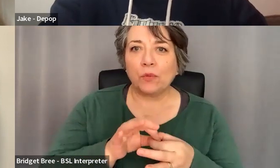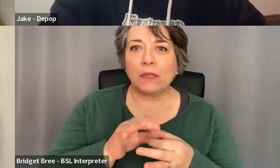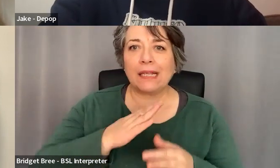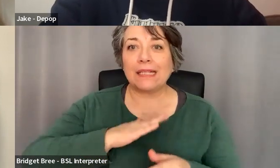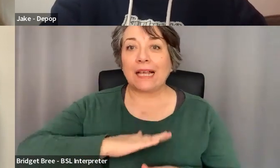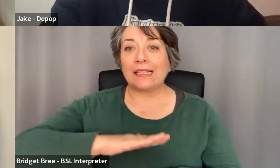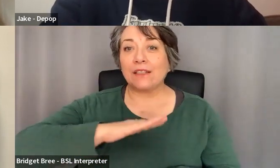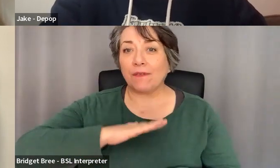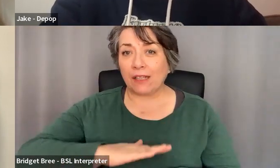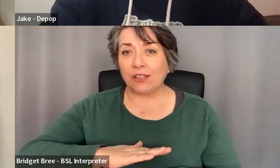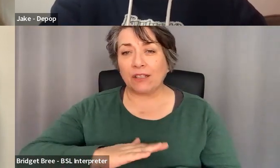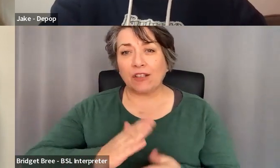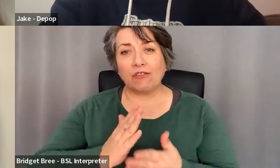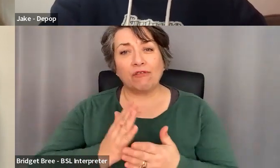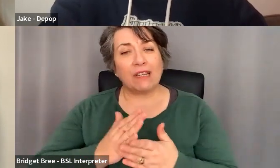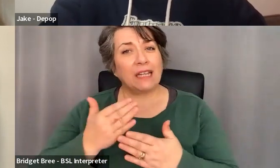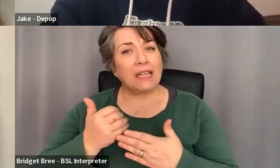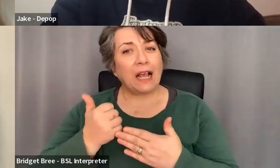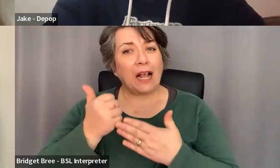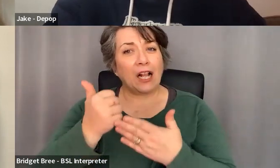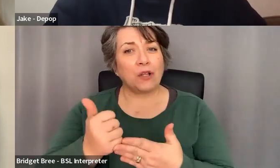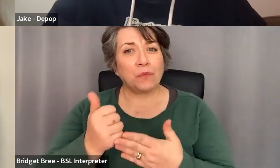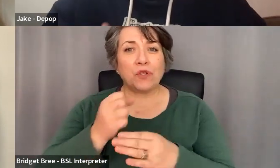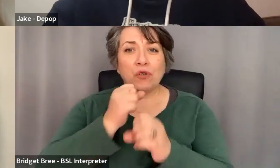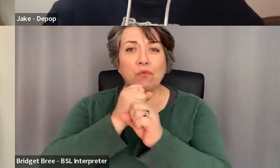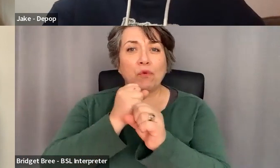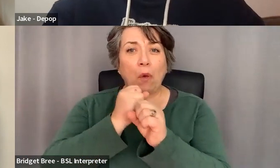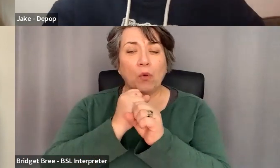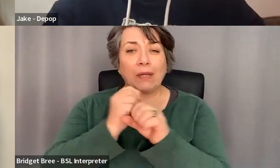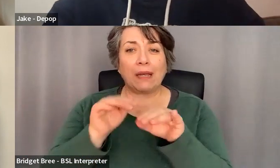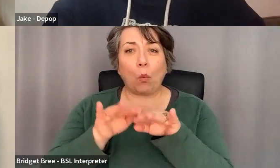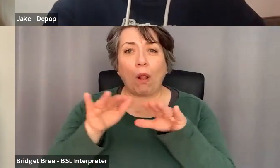I think it really helps to promote, you know, equal opportunity throughout. I think it helps to promote equal opportunity throughout. And really kind of breakdown barriers entry to historically marginalised groups in the past. I think hiring different types of people can help bring in different